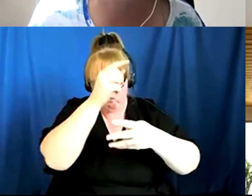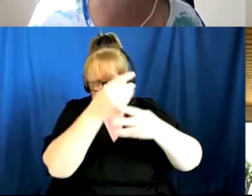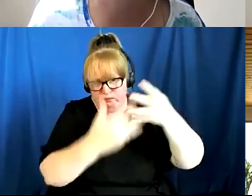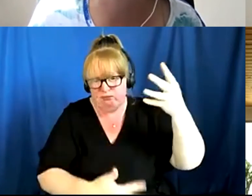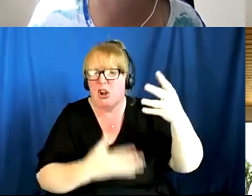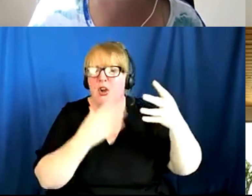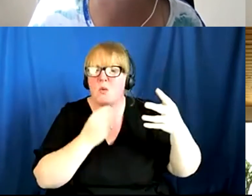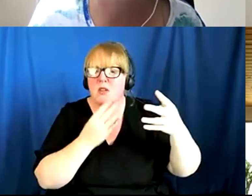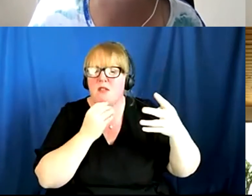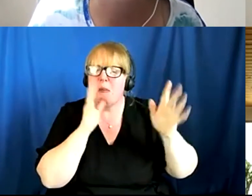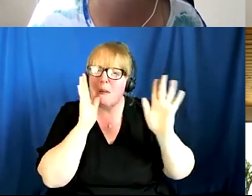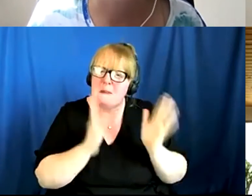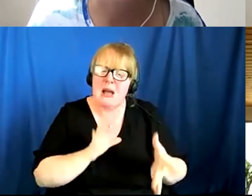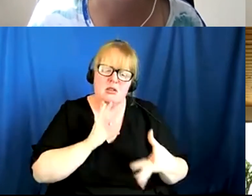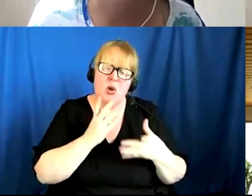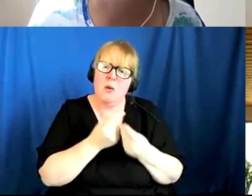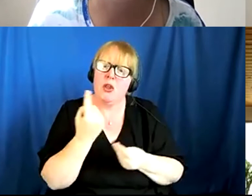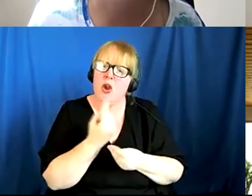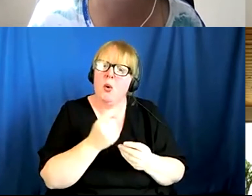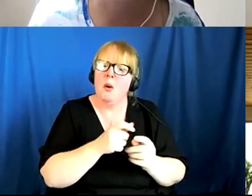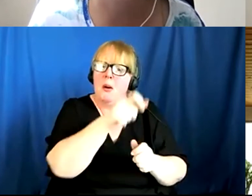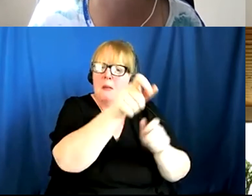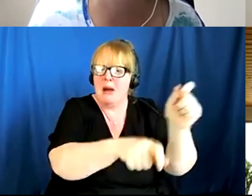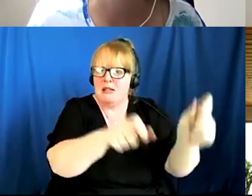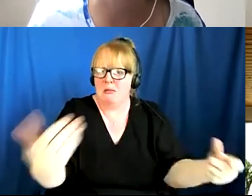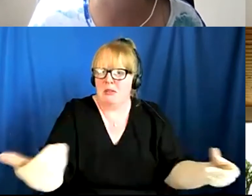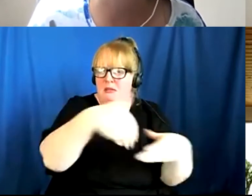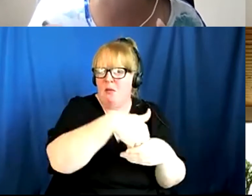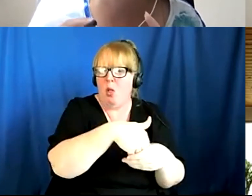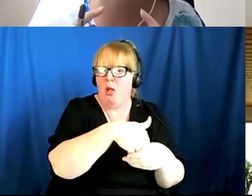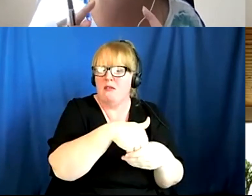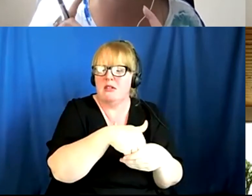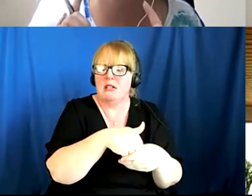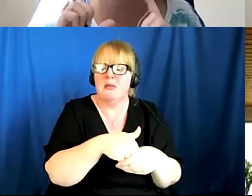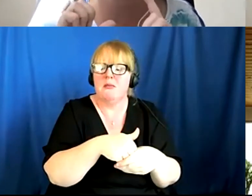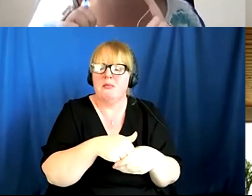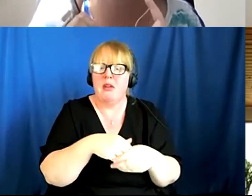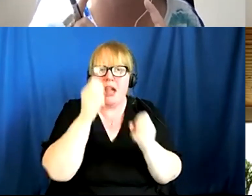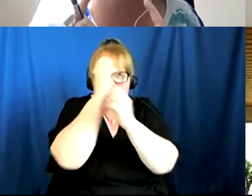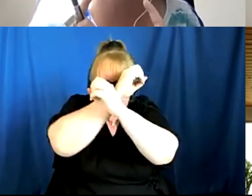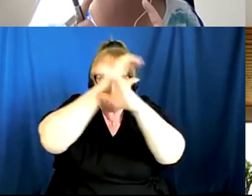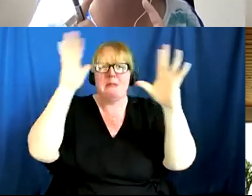imagining, you know, who, who people are. And I think this, this, this idea of, you know,